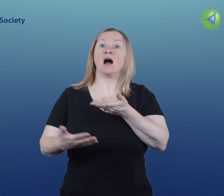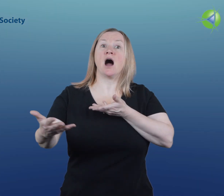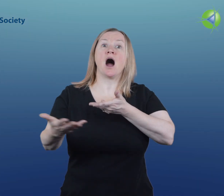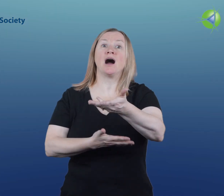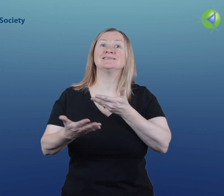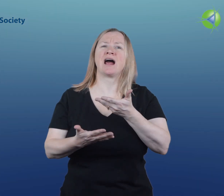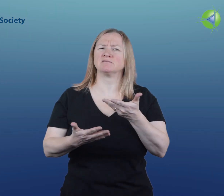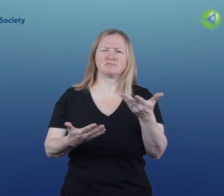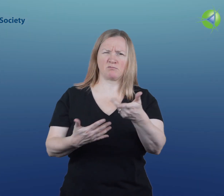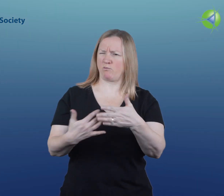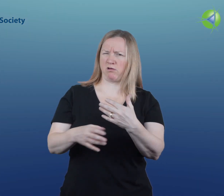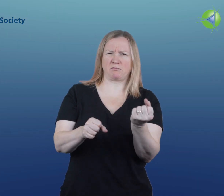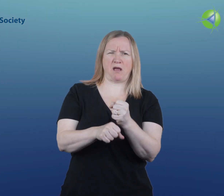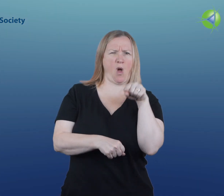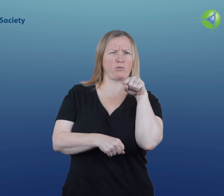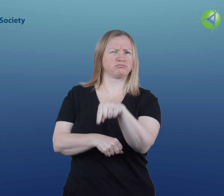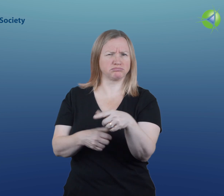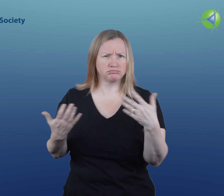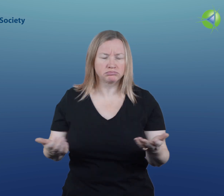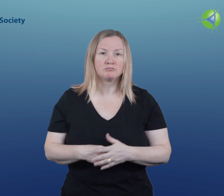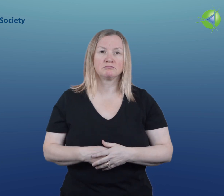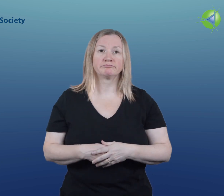What is this consultation about?